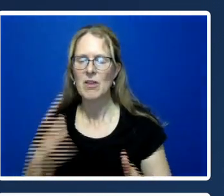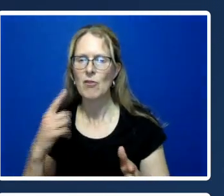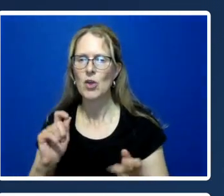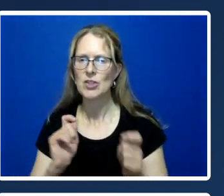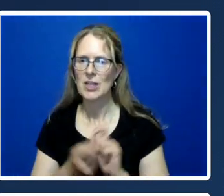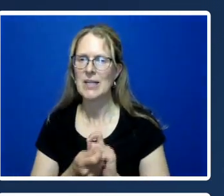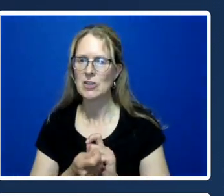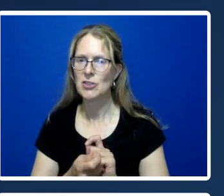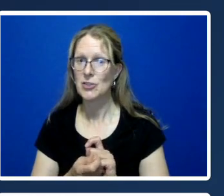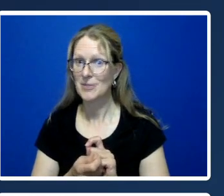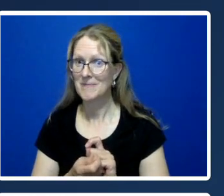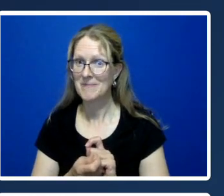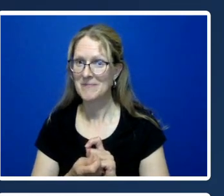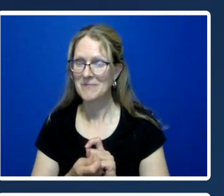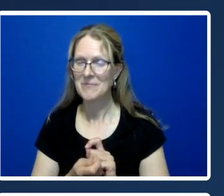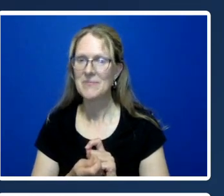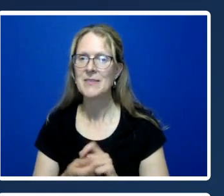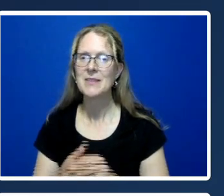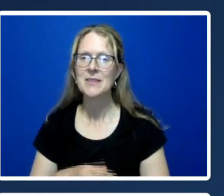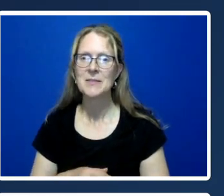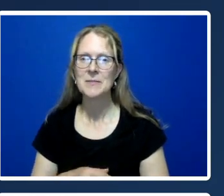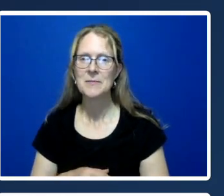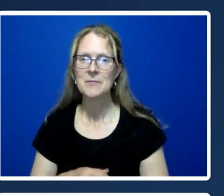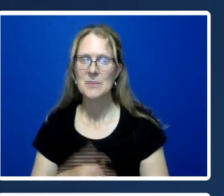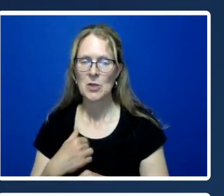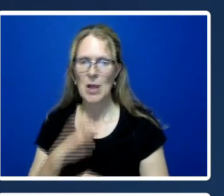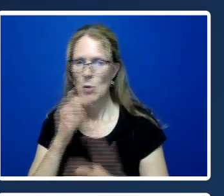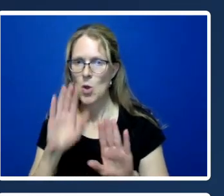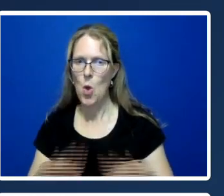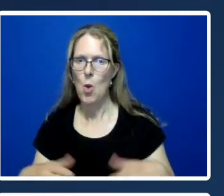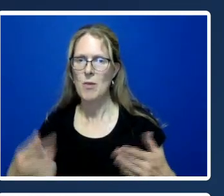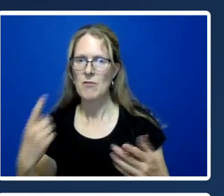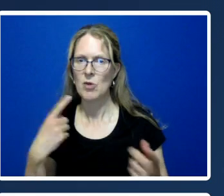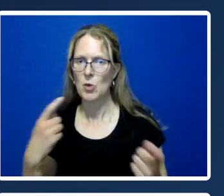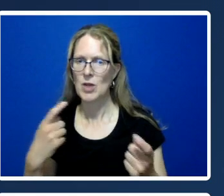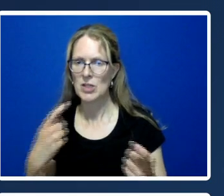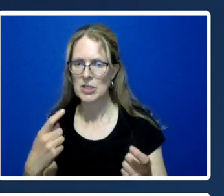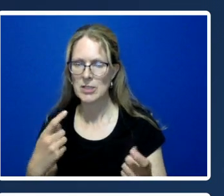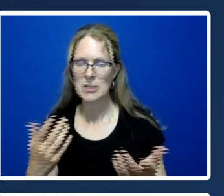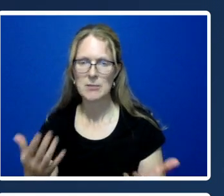for some questions, Vasso can start sharing some questions with us that you might have so far. But